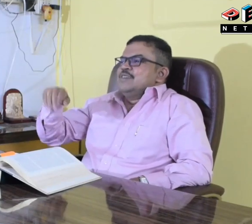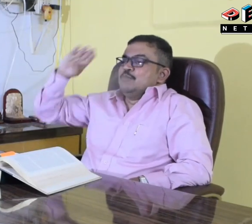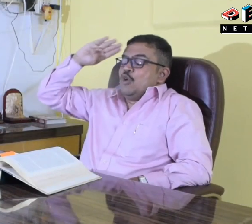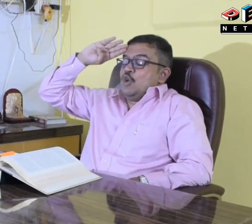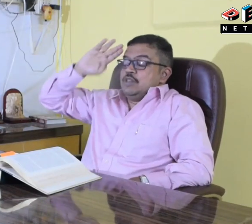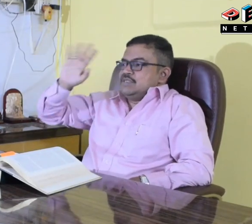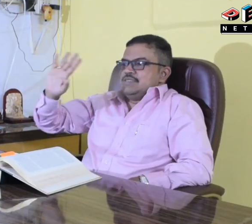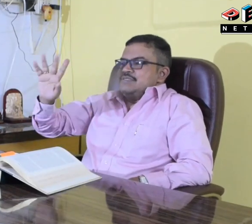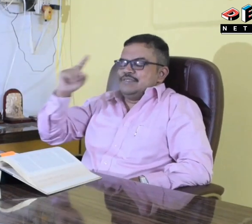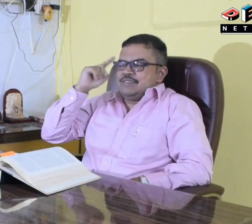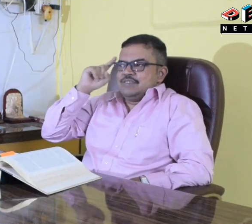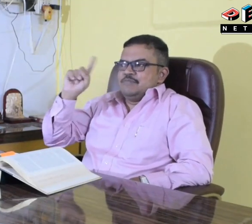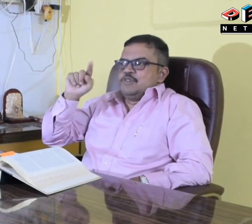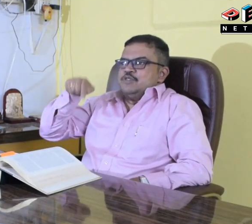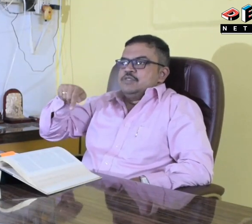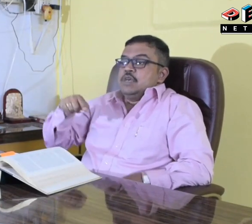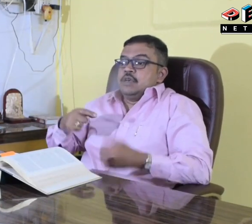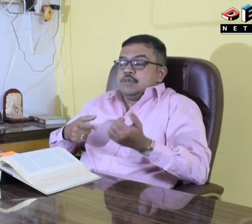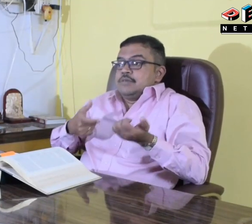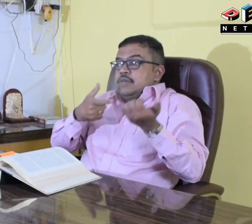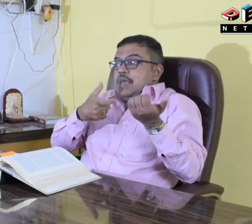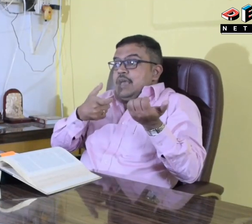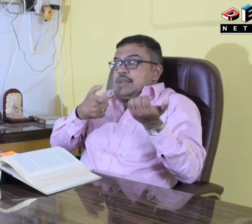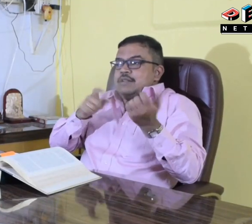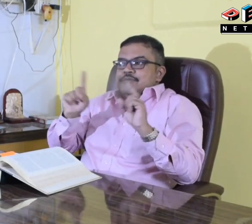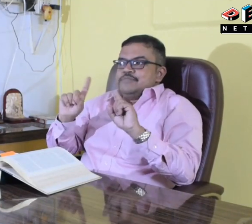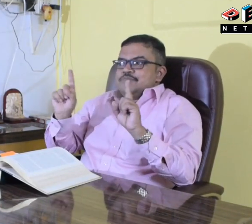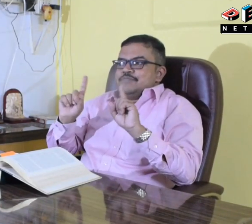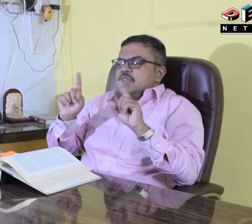It is not police station or army office